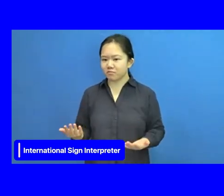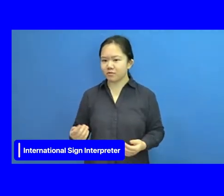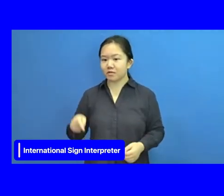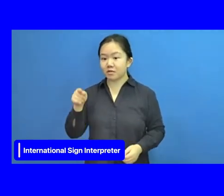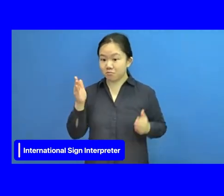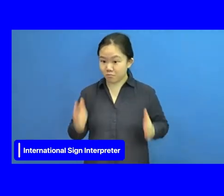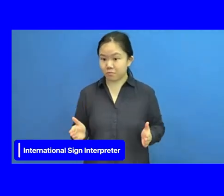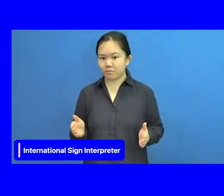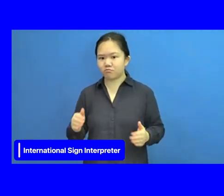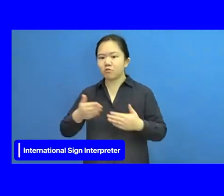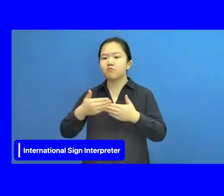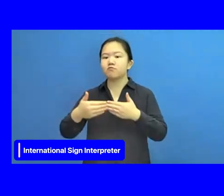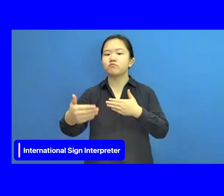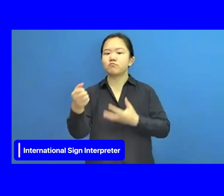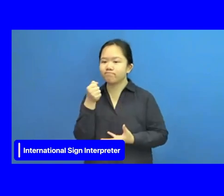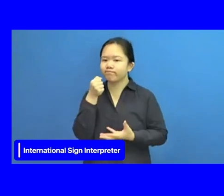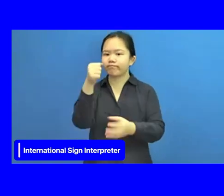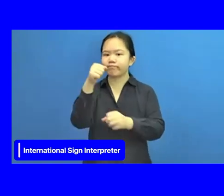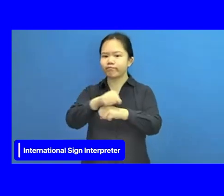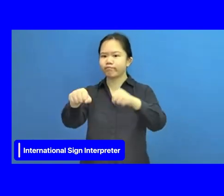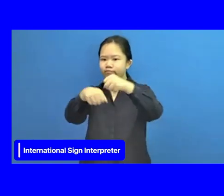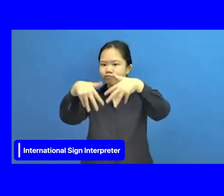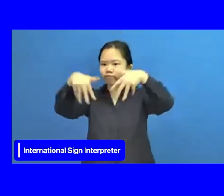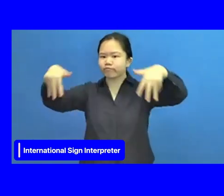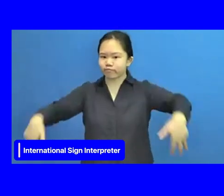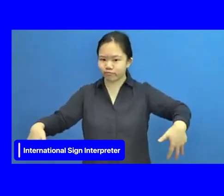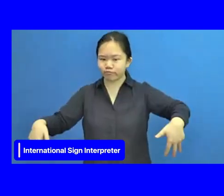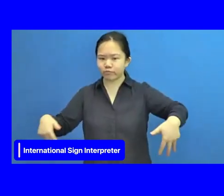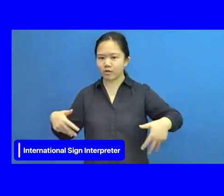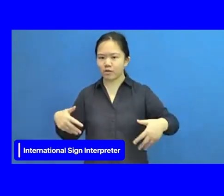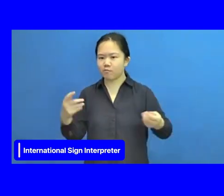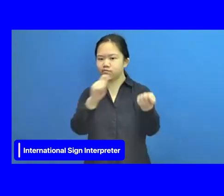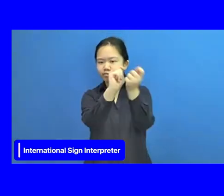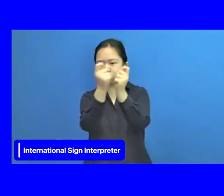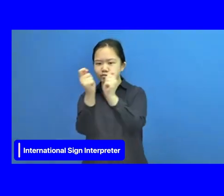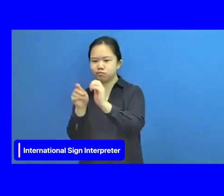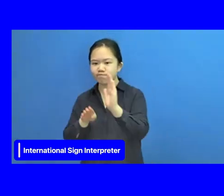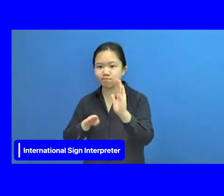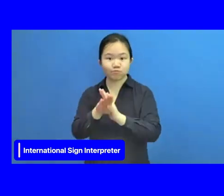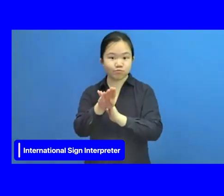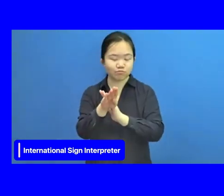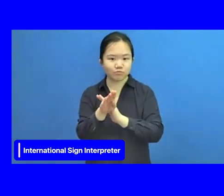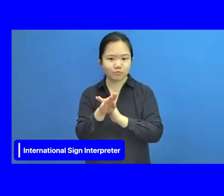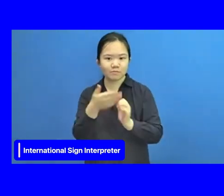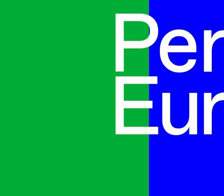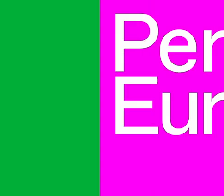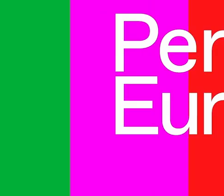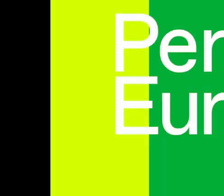to bring you the voices of the Perform Europe pilot partner artists and presenters.